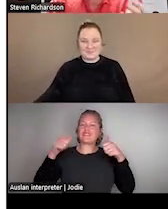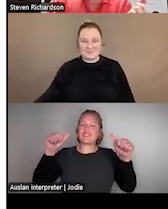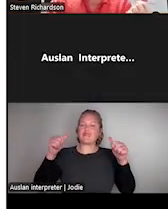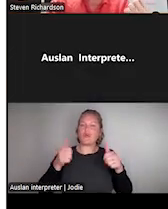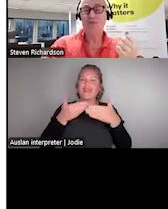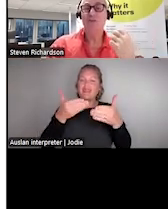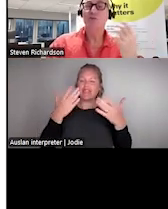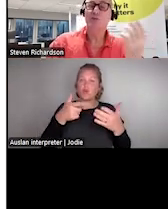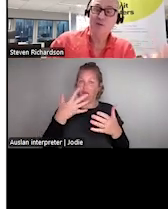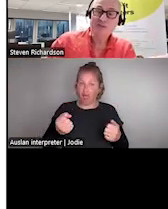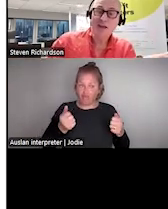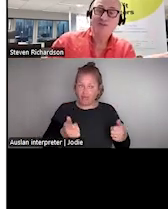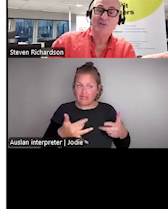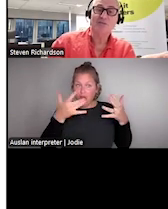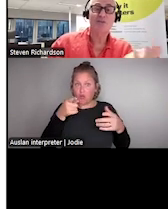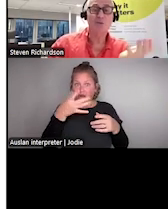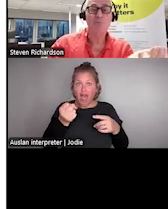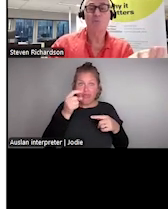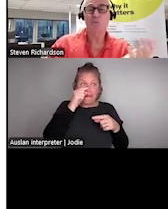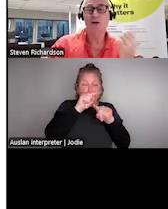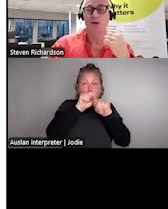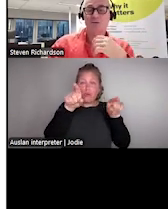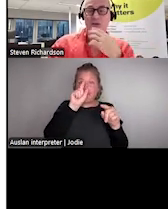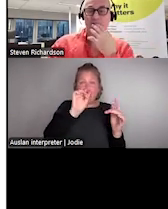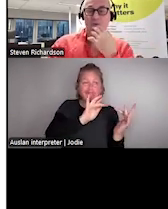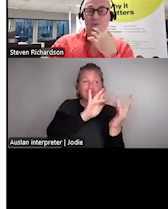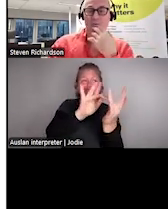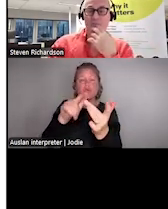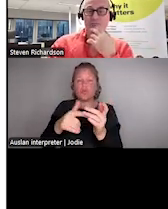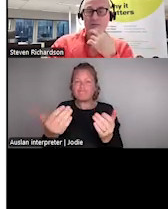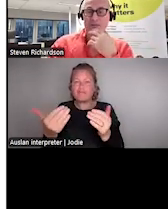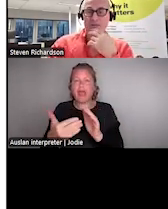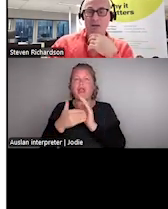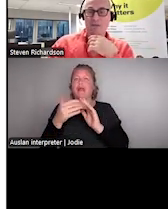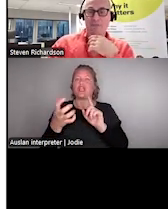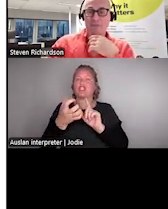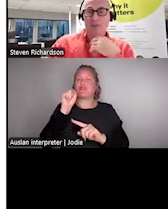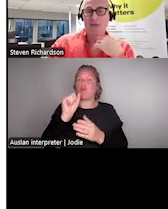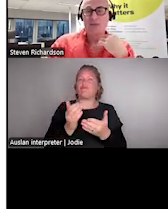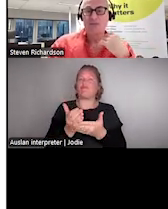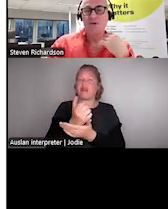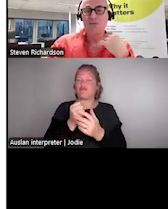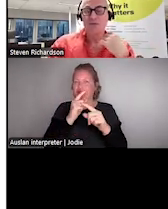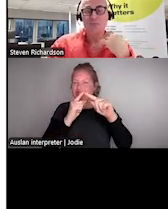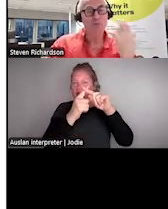a constituency that you can reach out to to help you achieve your fundraising target? Building your